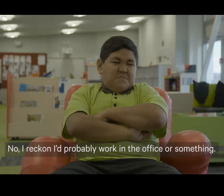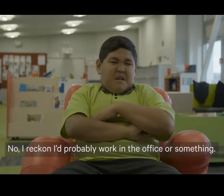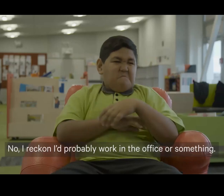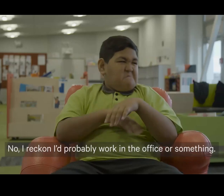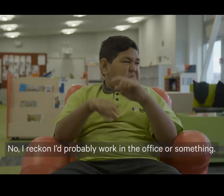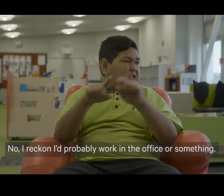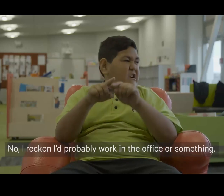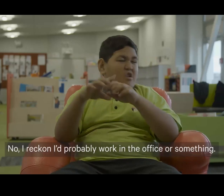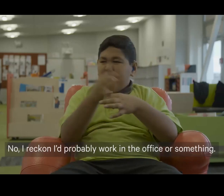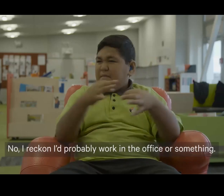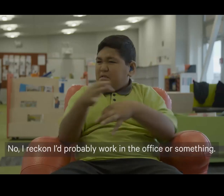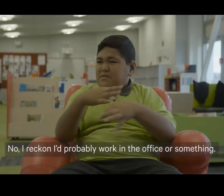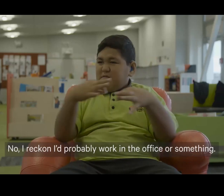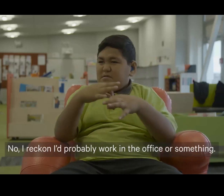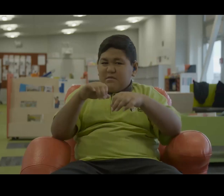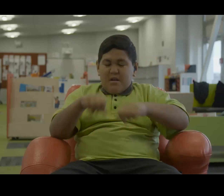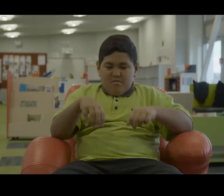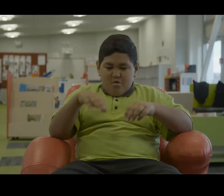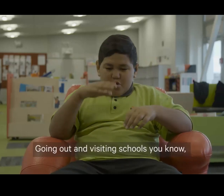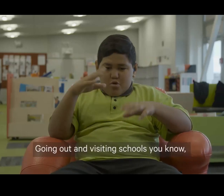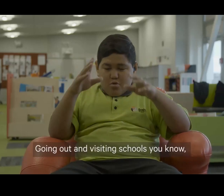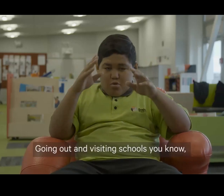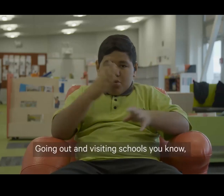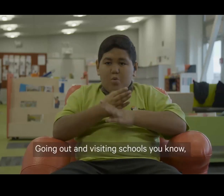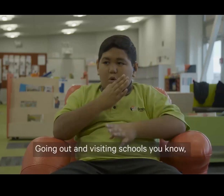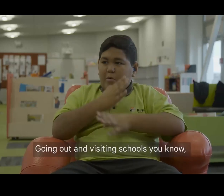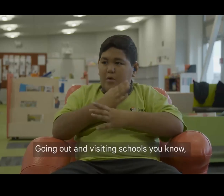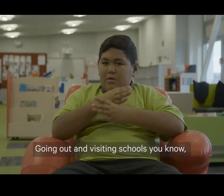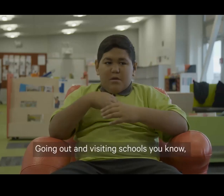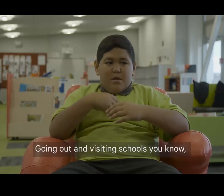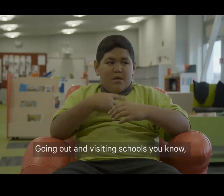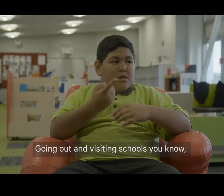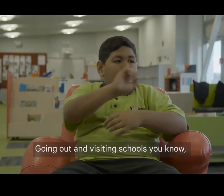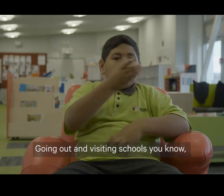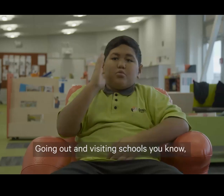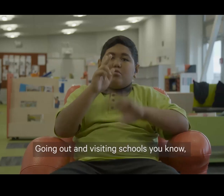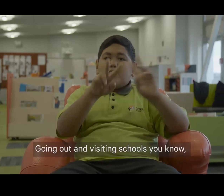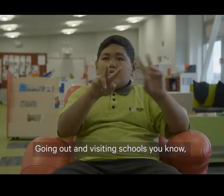No, I'd reckon, I'd probably work in the office or something. You know, going out and visiting the different schools,